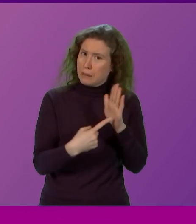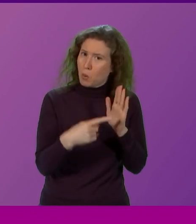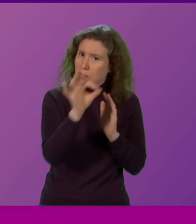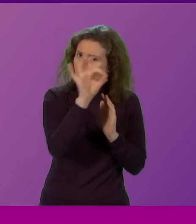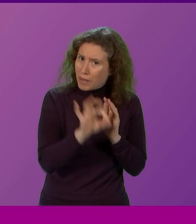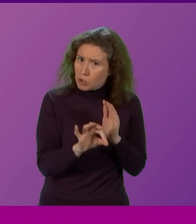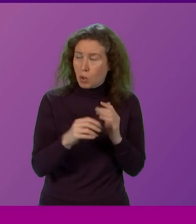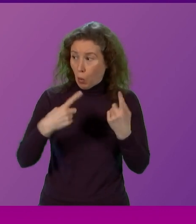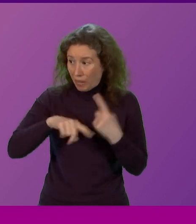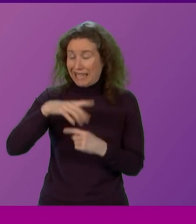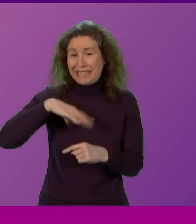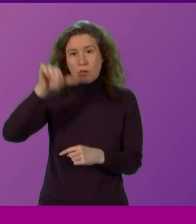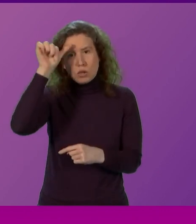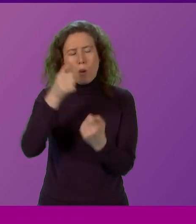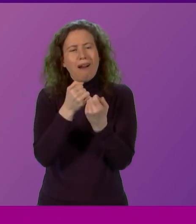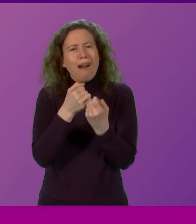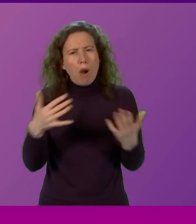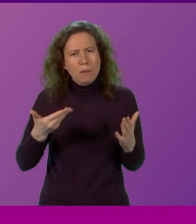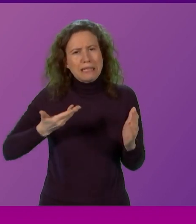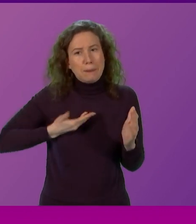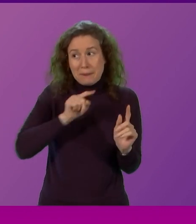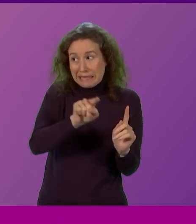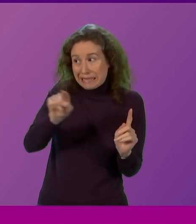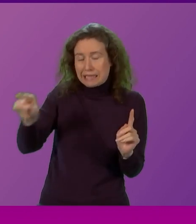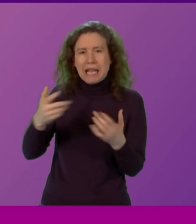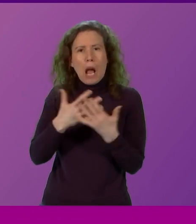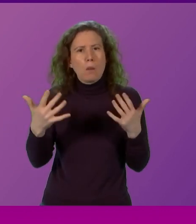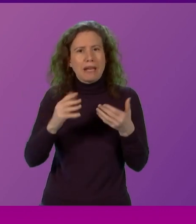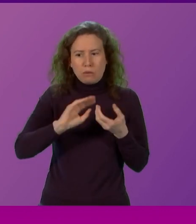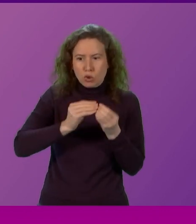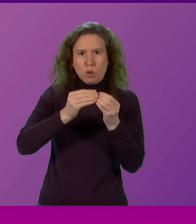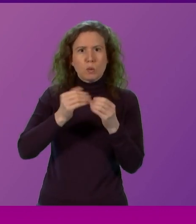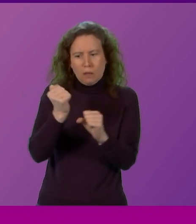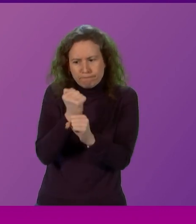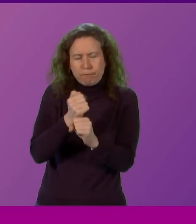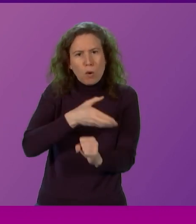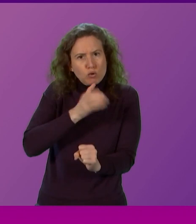We need to know how many businesses and producers the First Minister’s Government expected